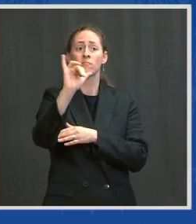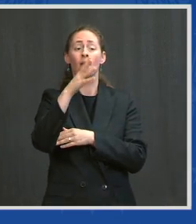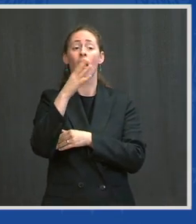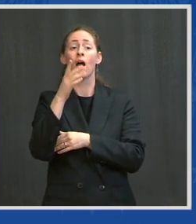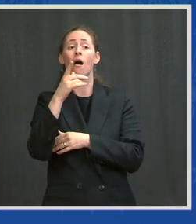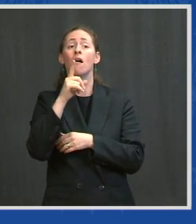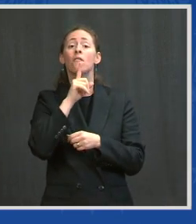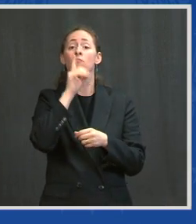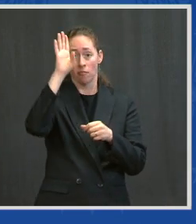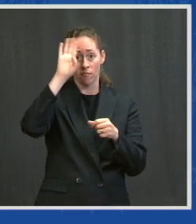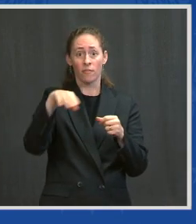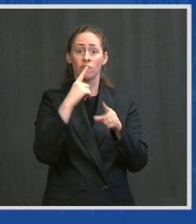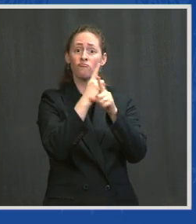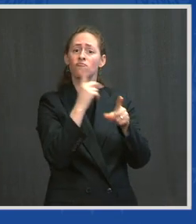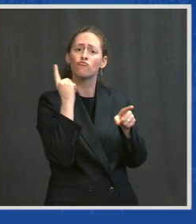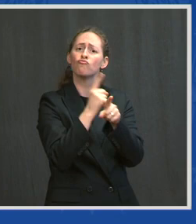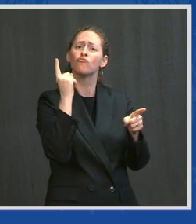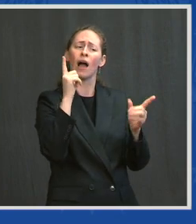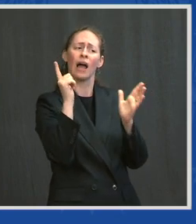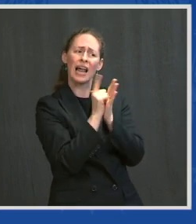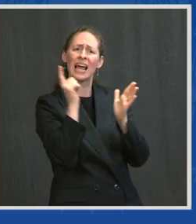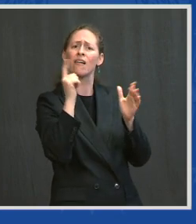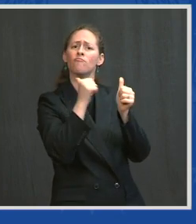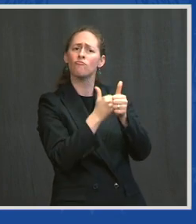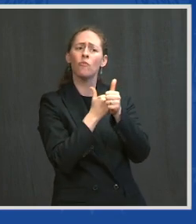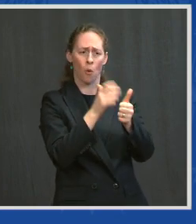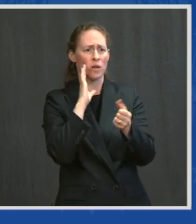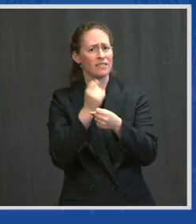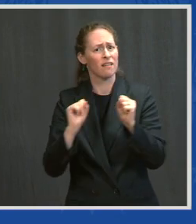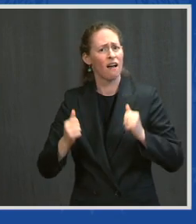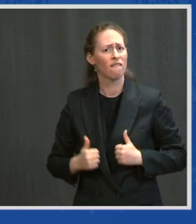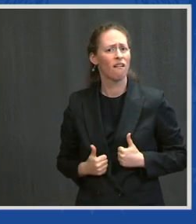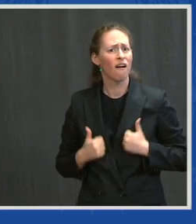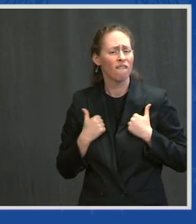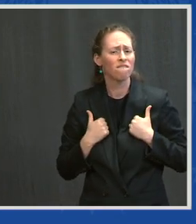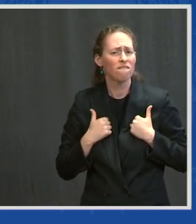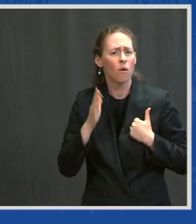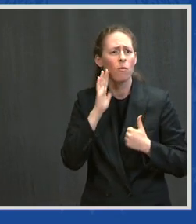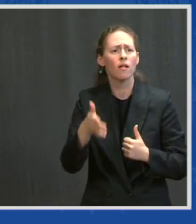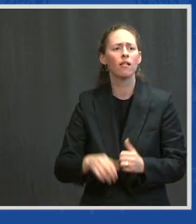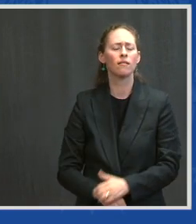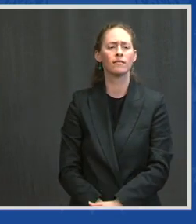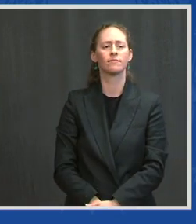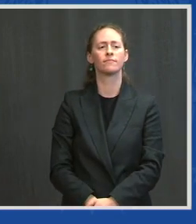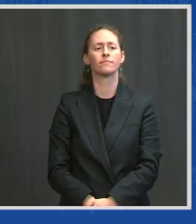But these steps alone will not solve the problem of violent crime.